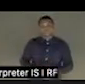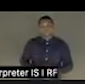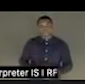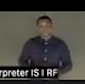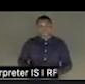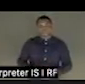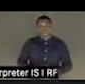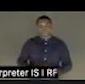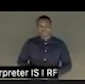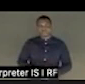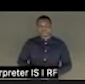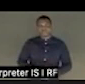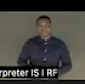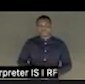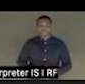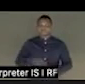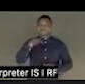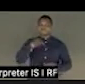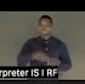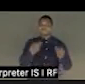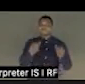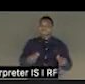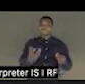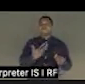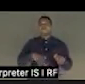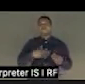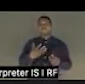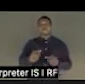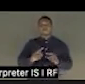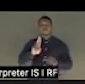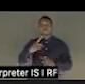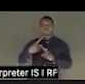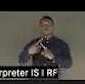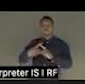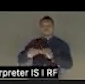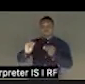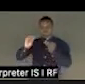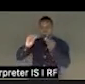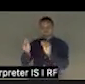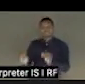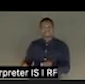with making sure that students of UX Design